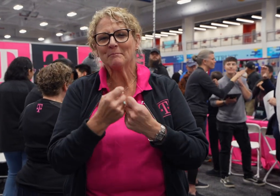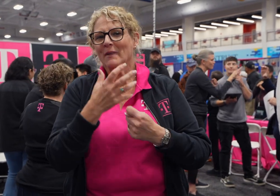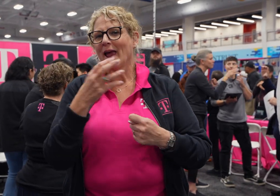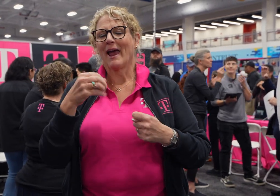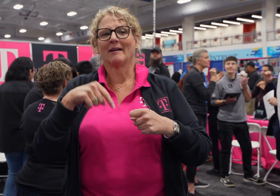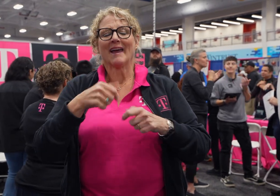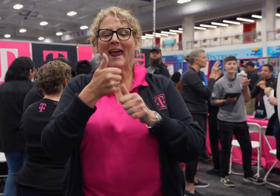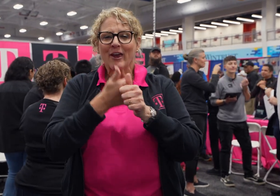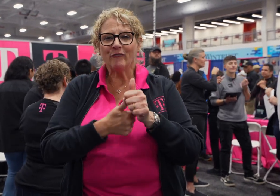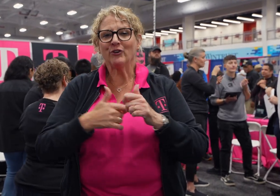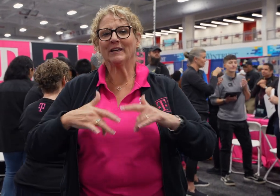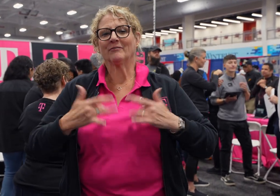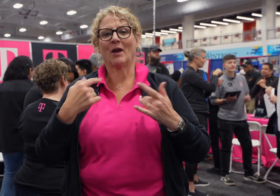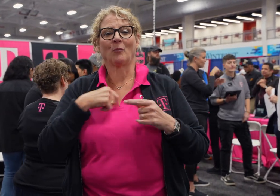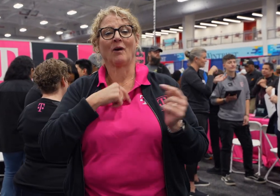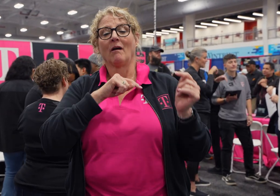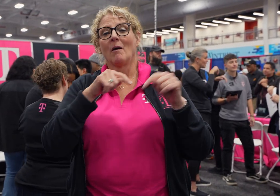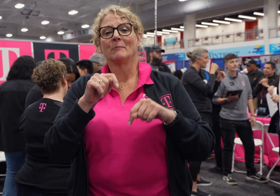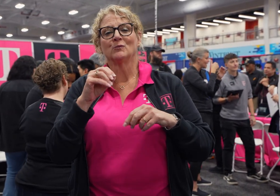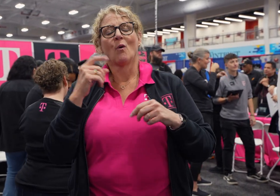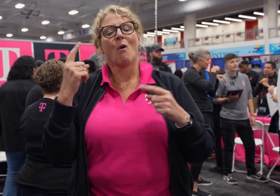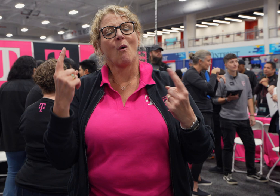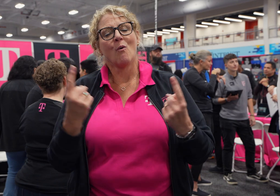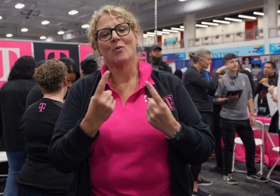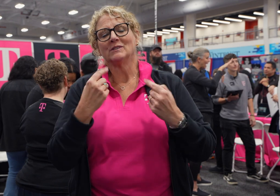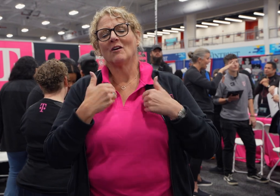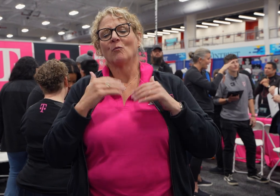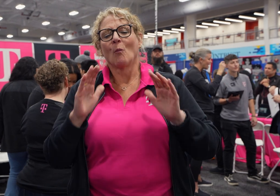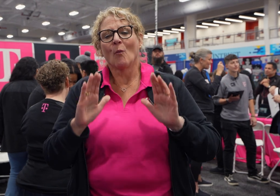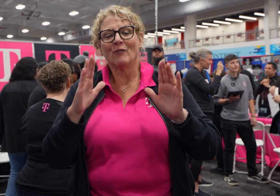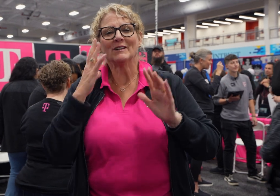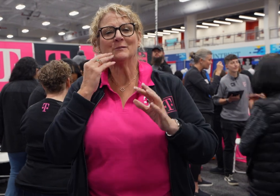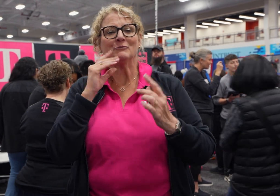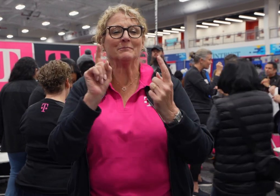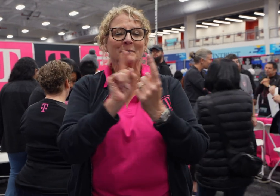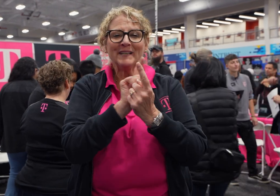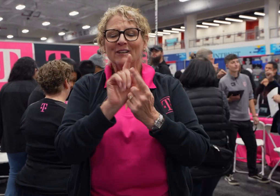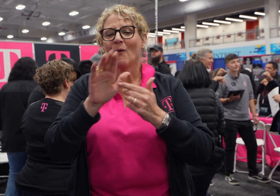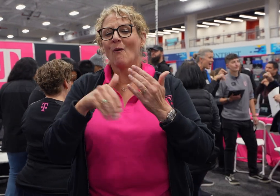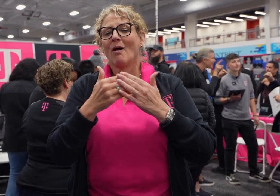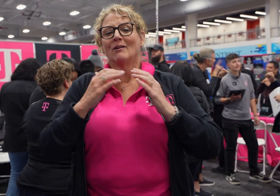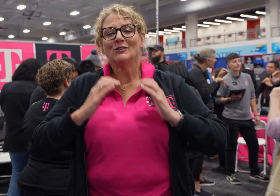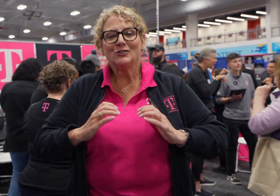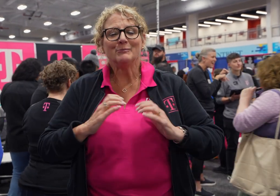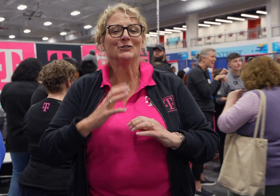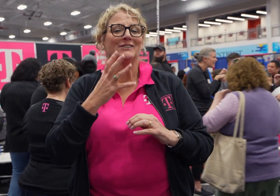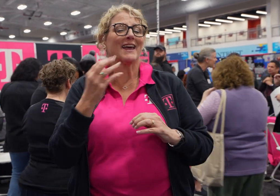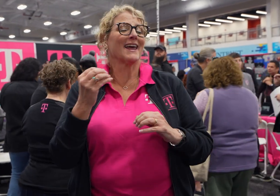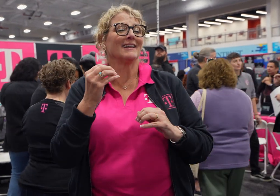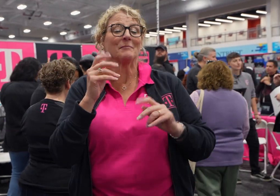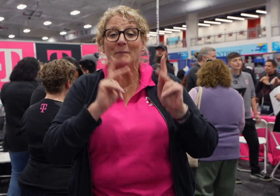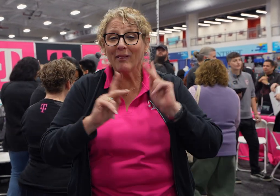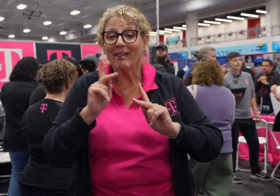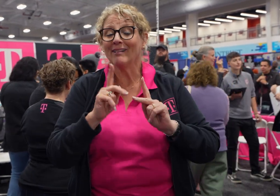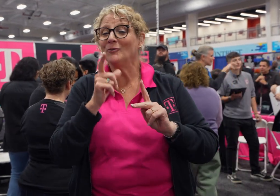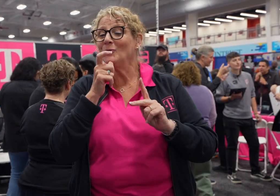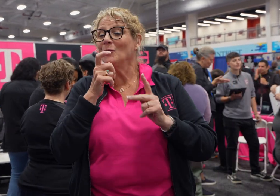and every event we come to is always a wonderful experience as we meet with customers and people who,